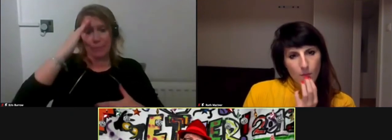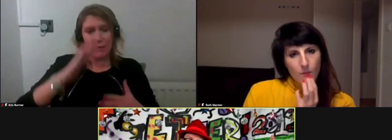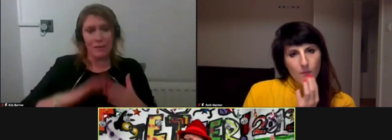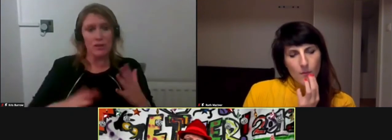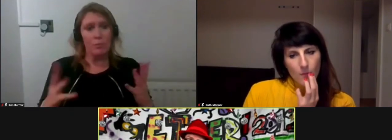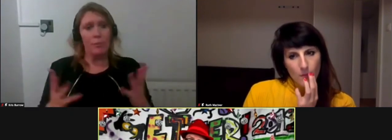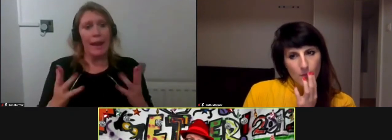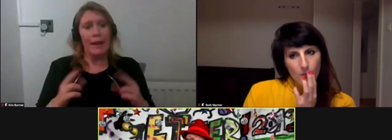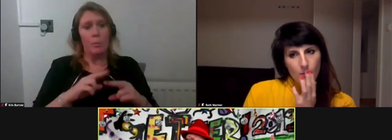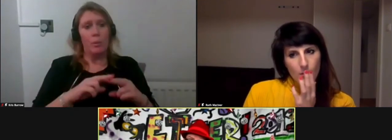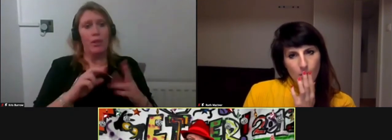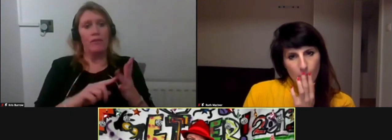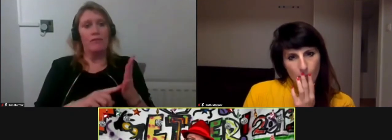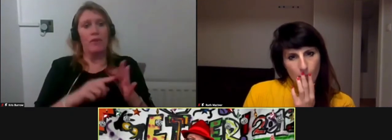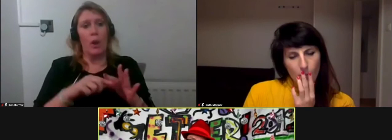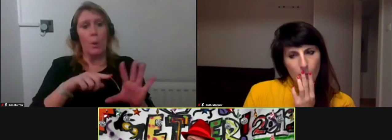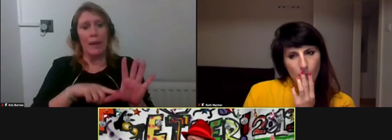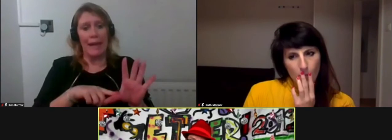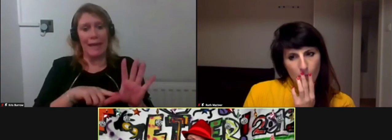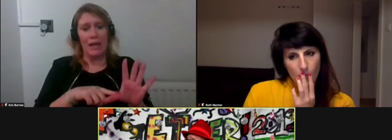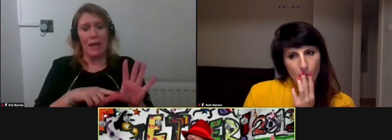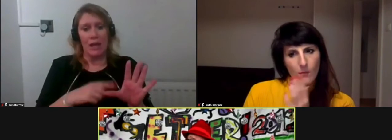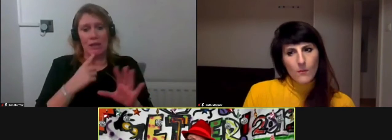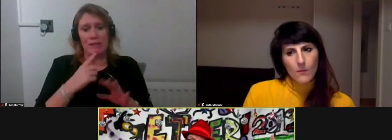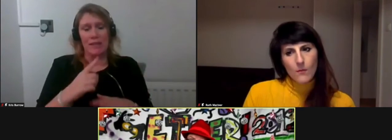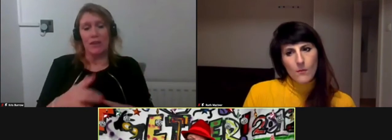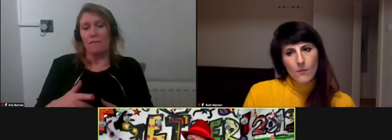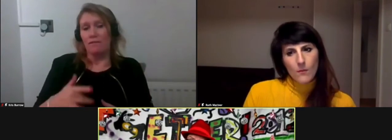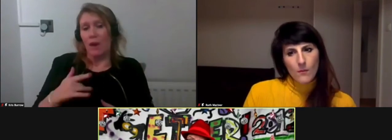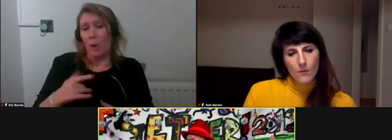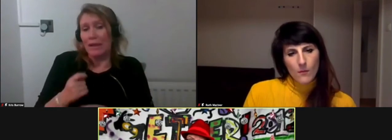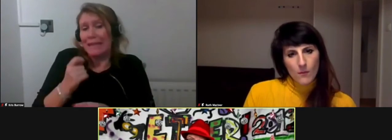She felt the Audio Description reached the edge of too much, but managed